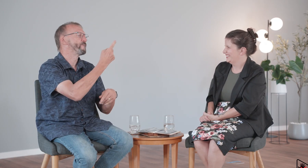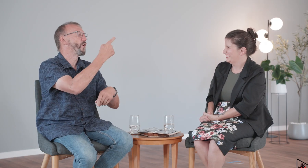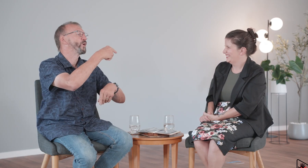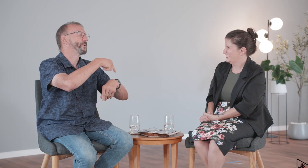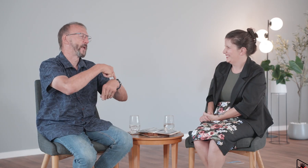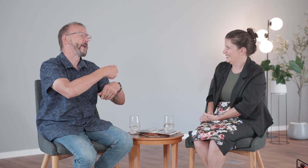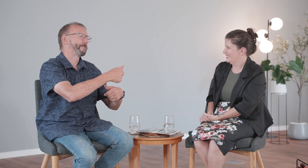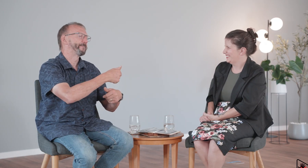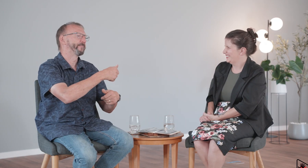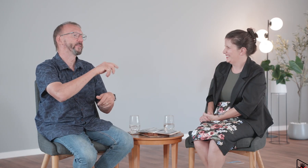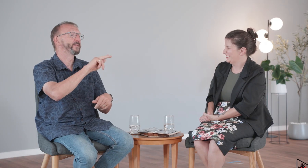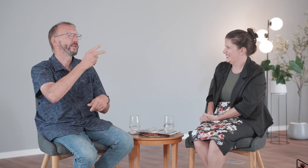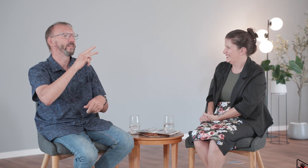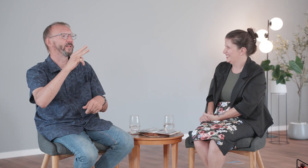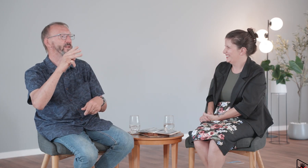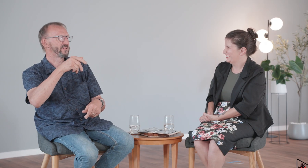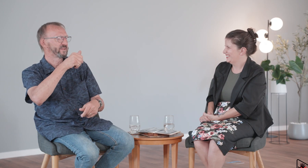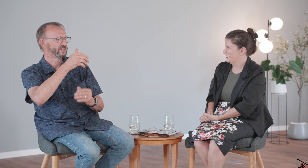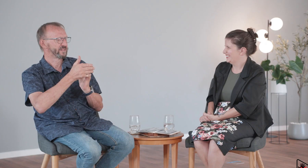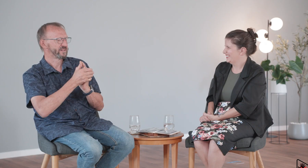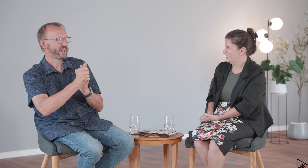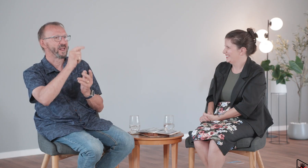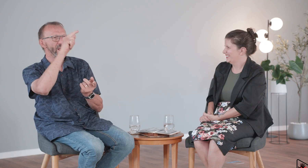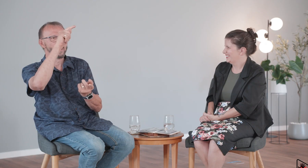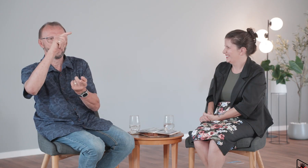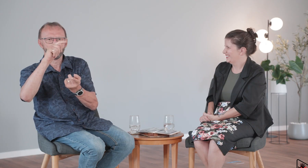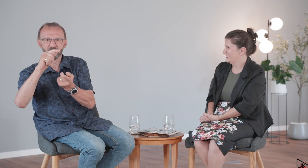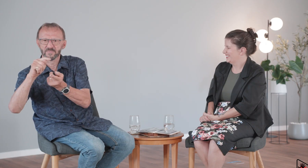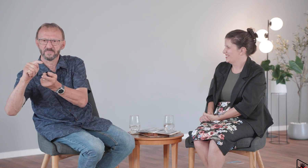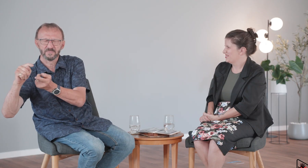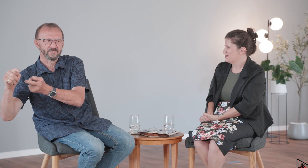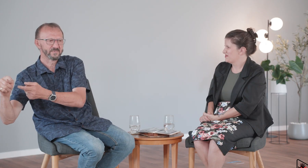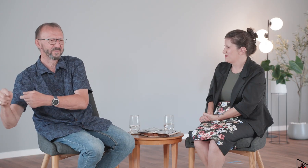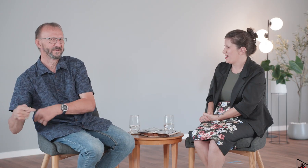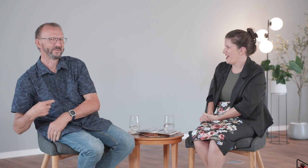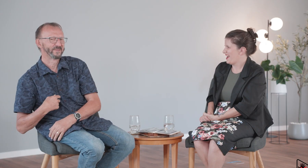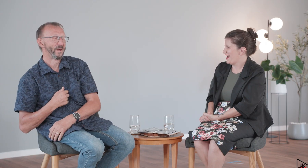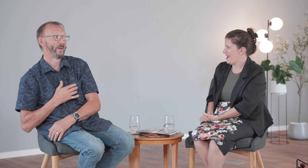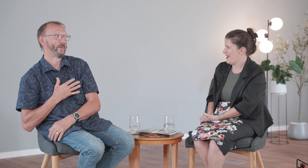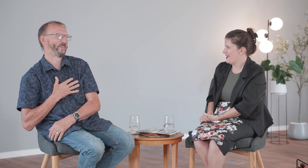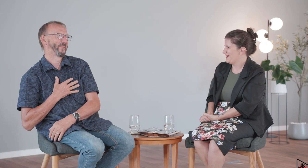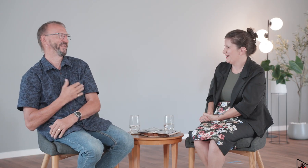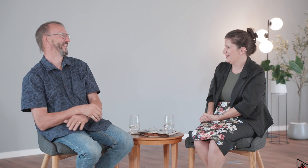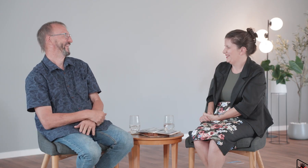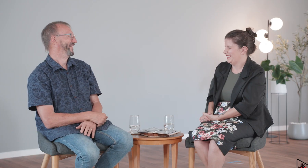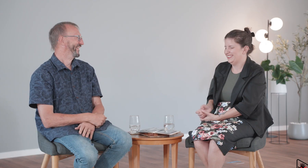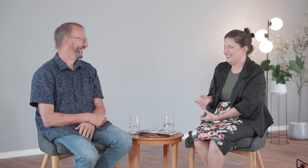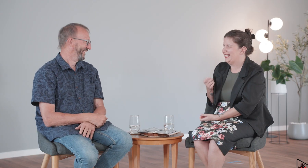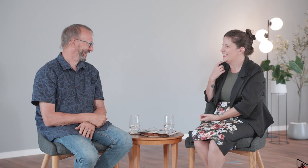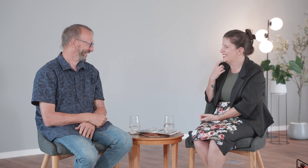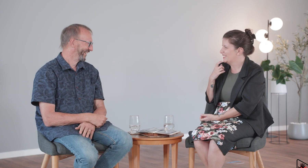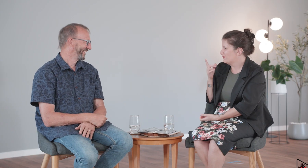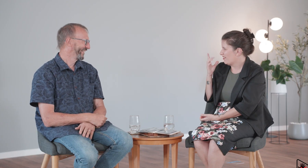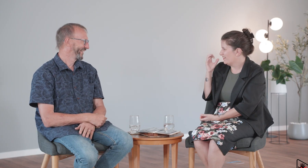time took you a wee while that's okay. You were still learning and you're just getting better and better and more efficient. And I thought, "Oh, that's that's great to hear." Oh,